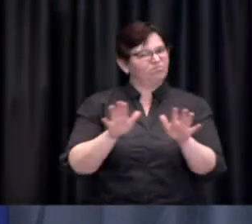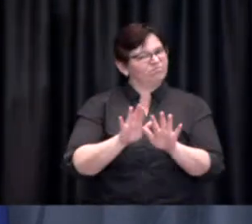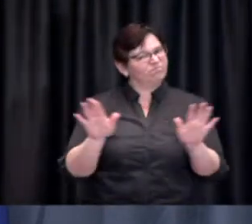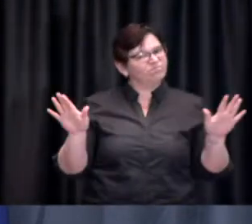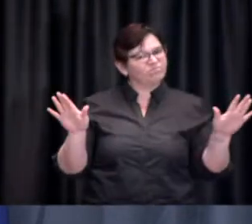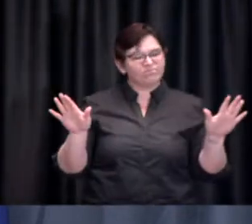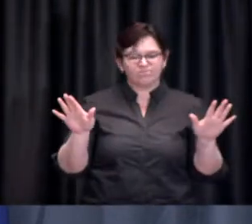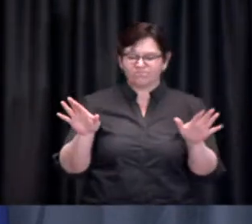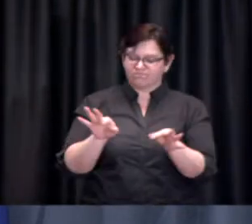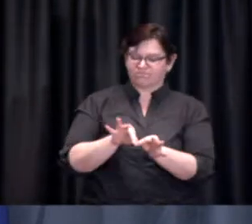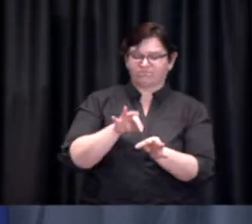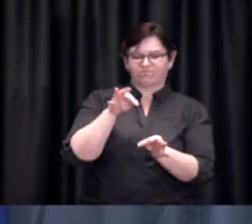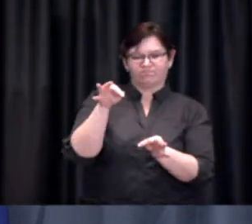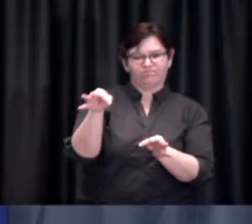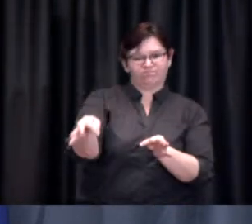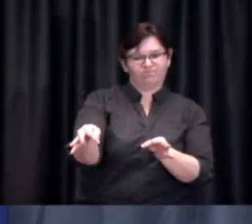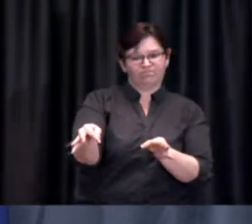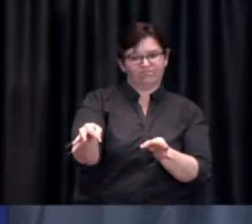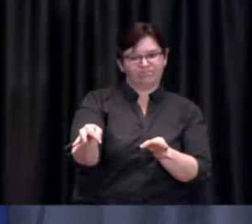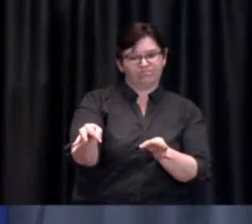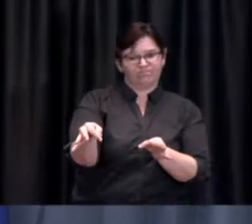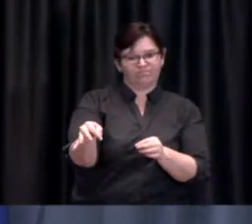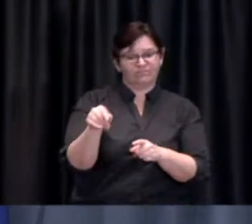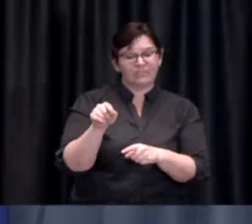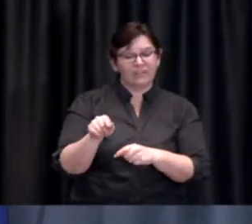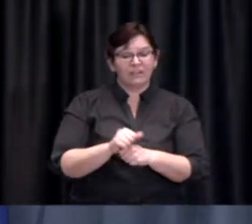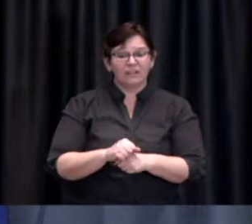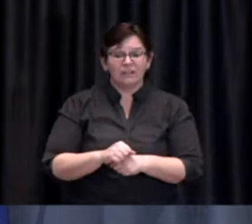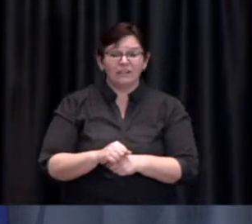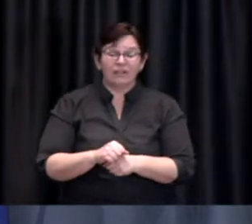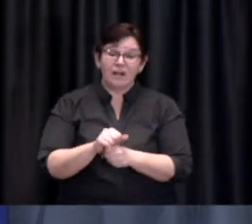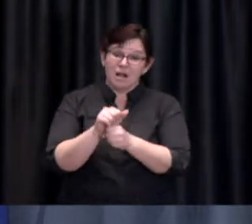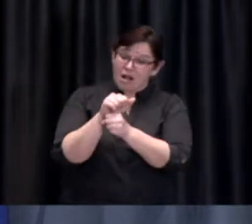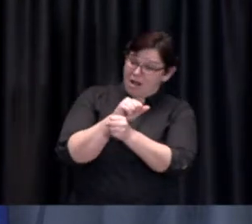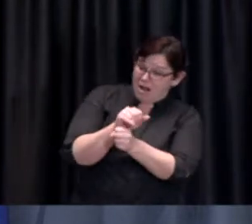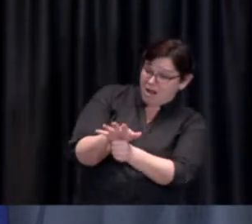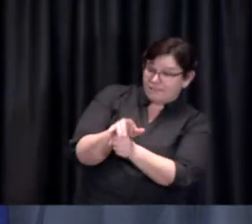To keep fighting the spread of COVID-19, the City is extending the cancellation of